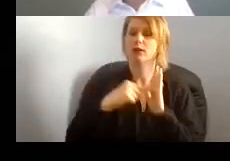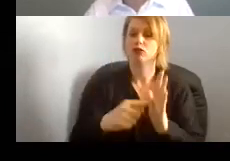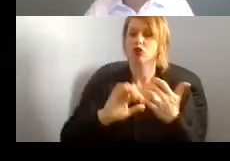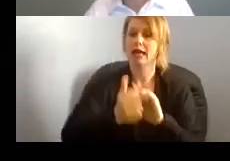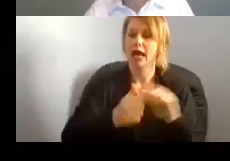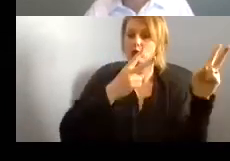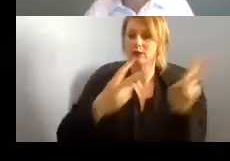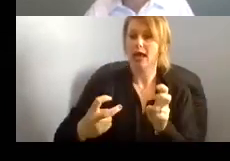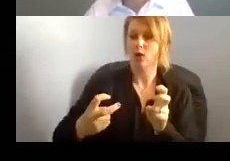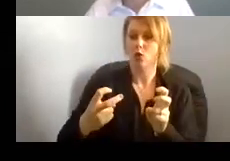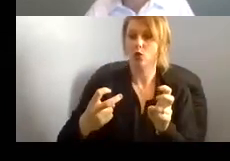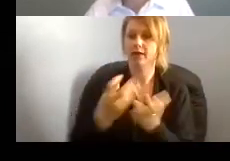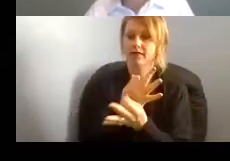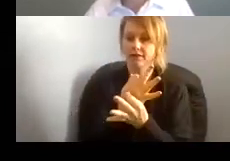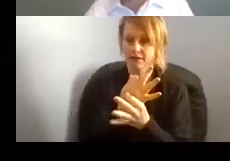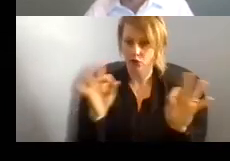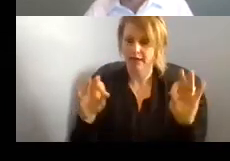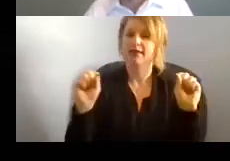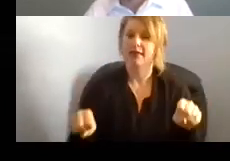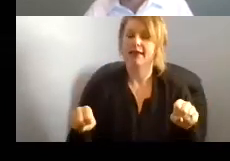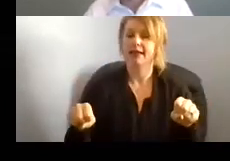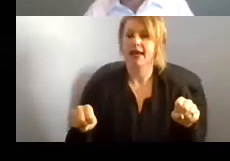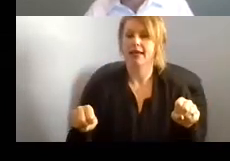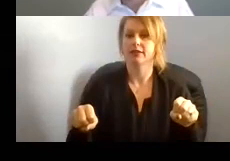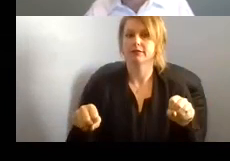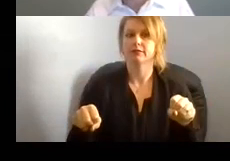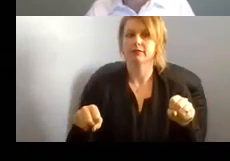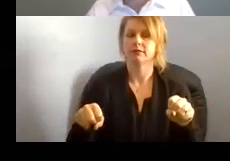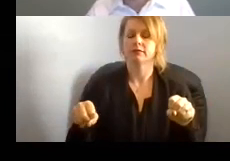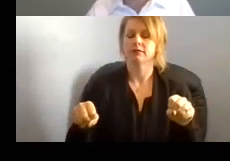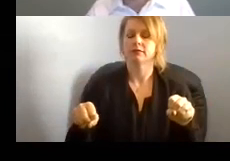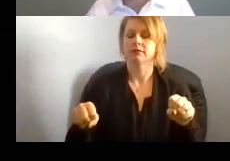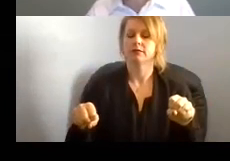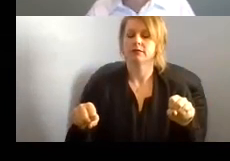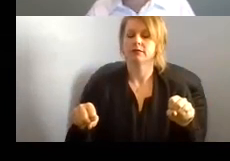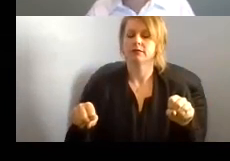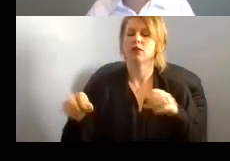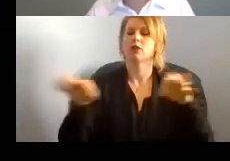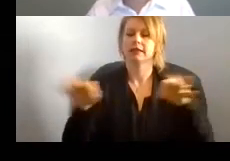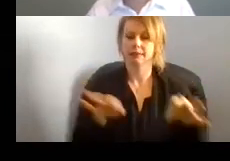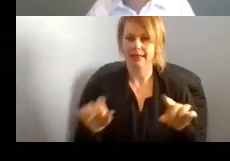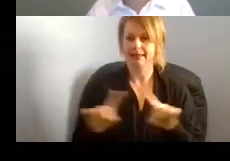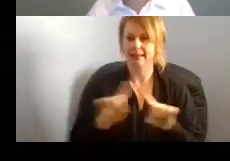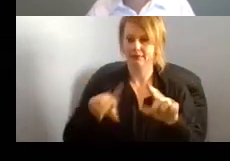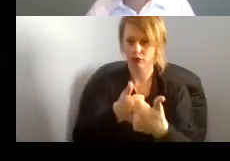over the different challenges that I’m now going to present as well as some of the specific resources from the coalition to address